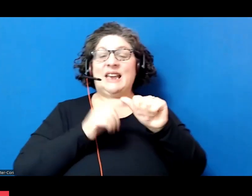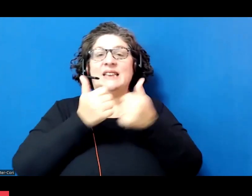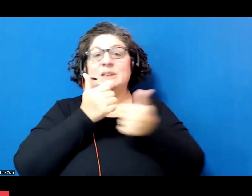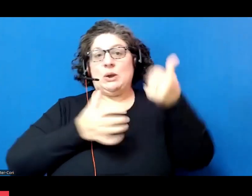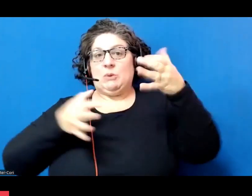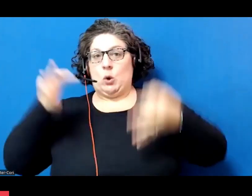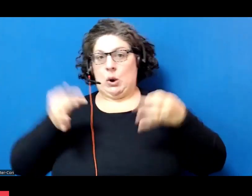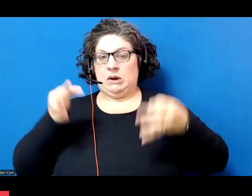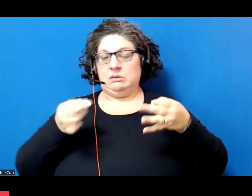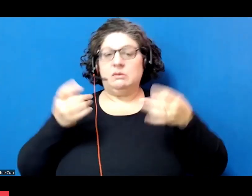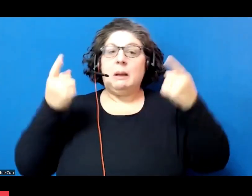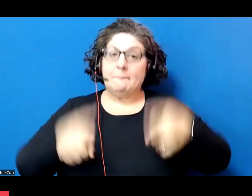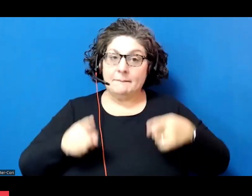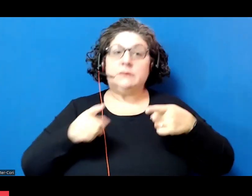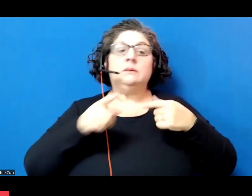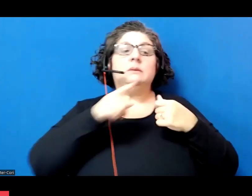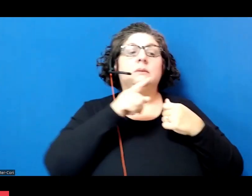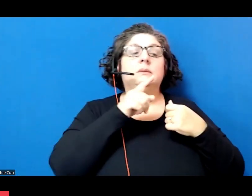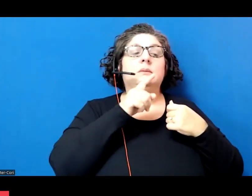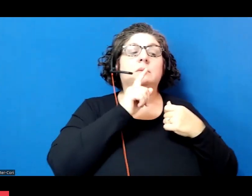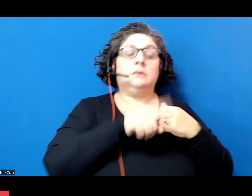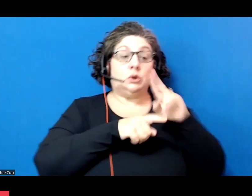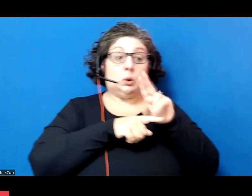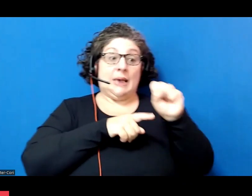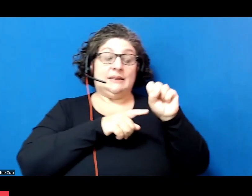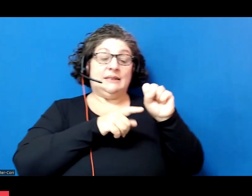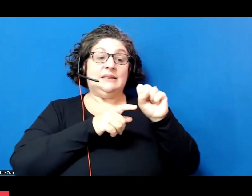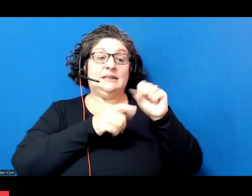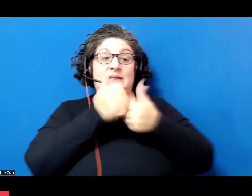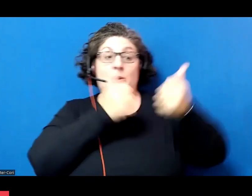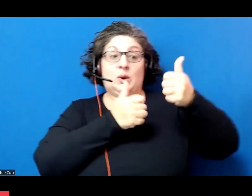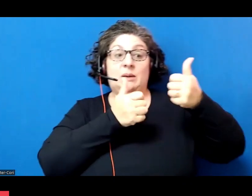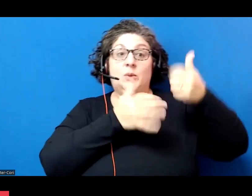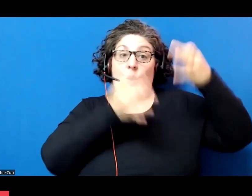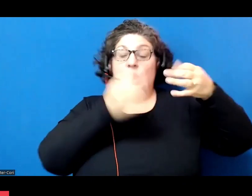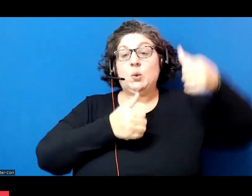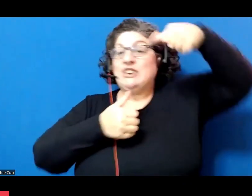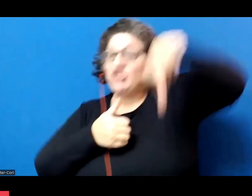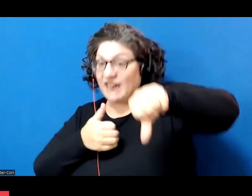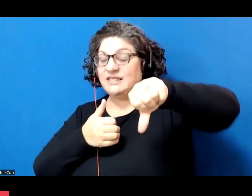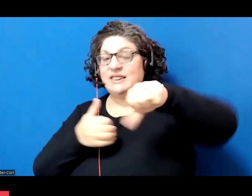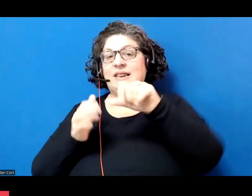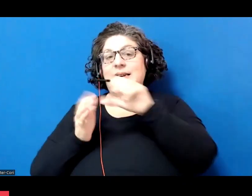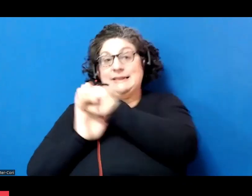This was the instance which U.S. Supreme Court rejected a stay request or actually in that